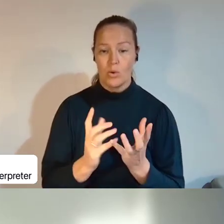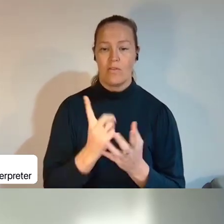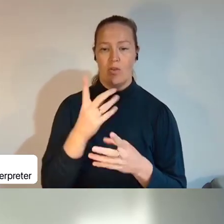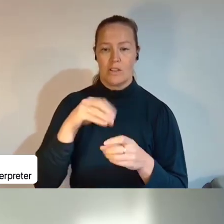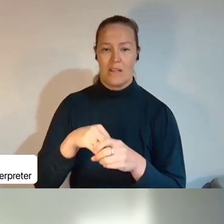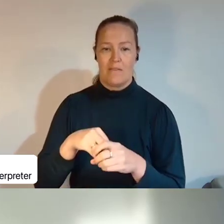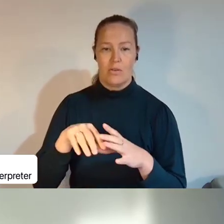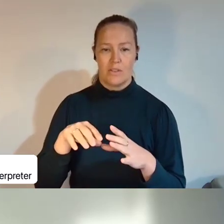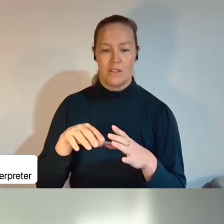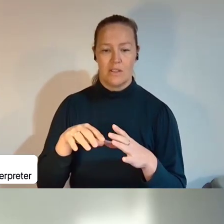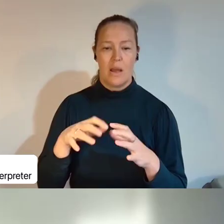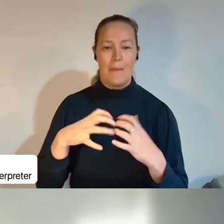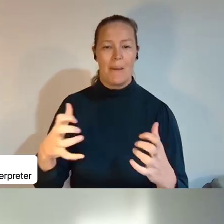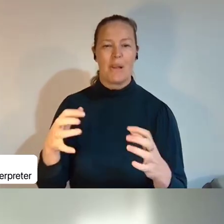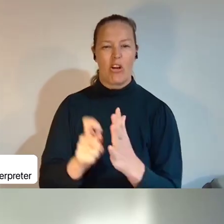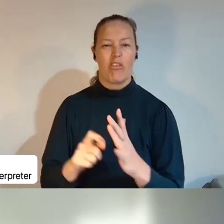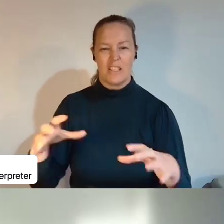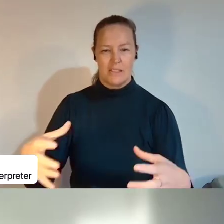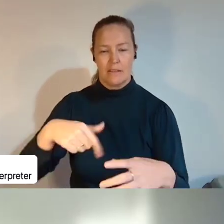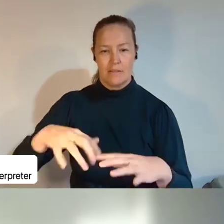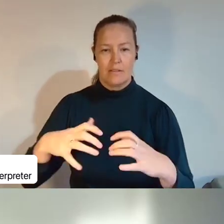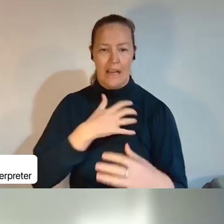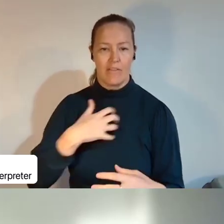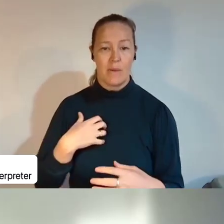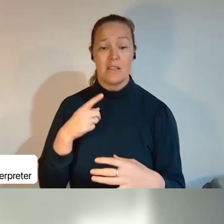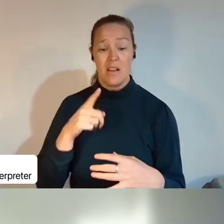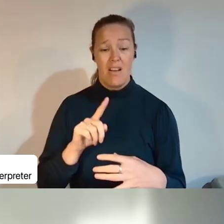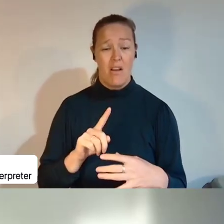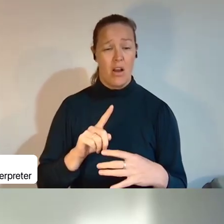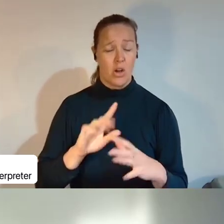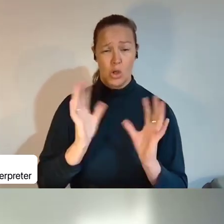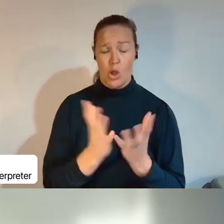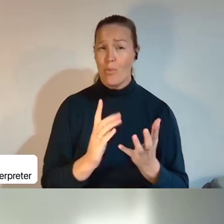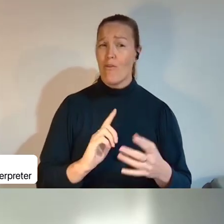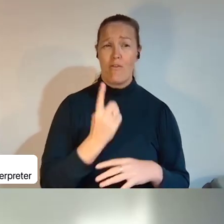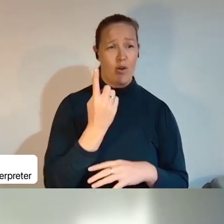this was considered a global illustrates how low expectations remain for people with intellectual